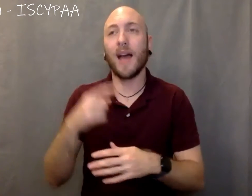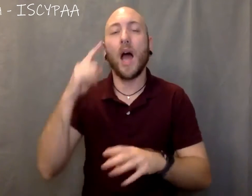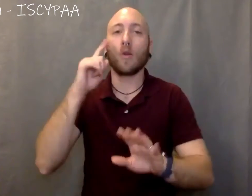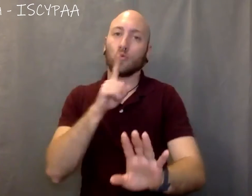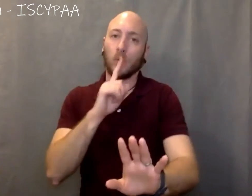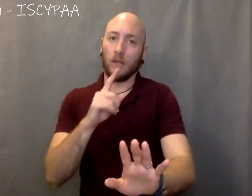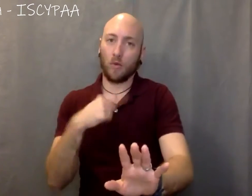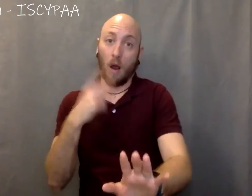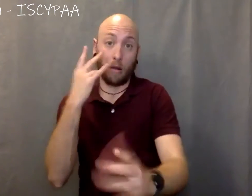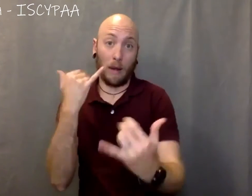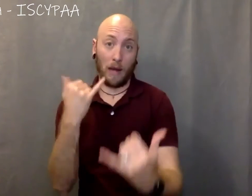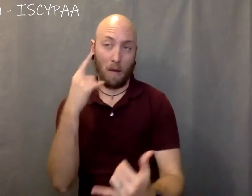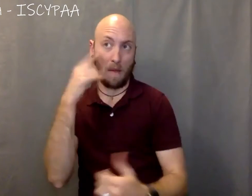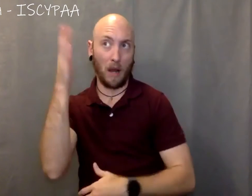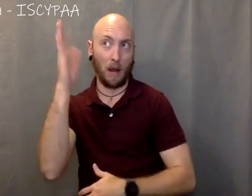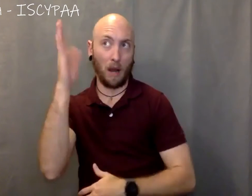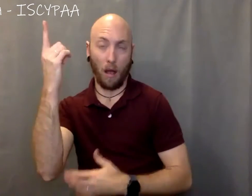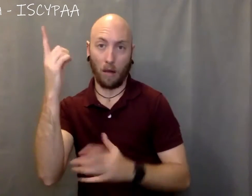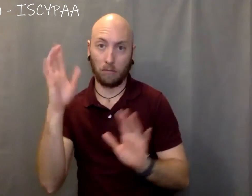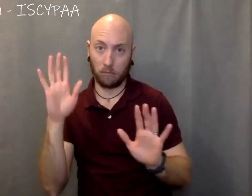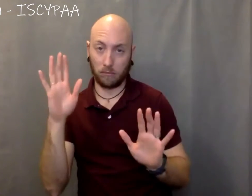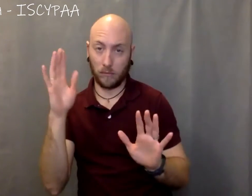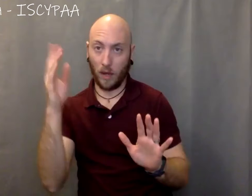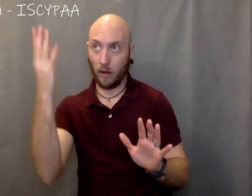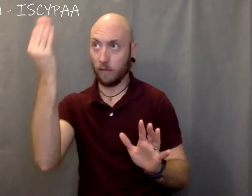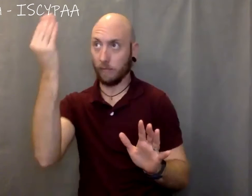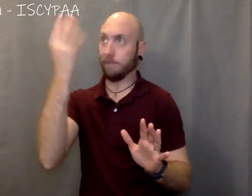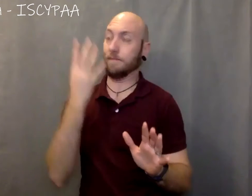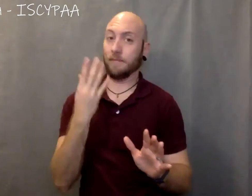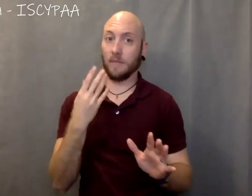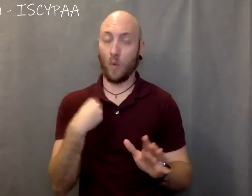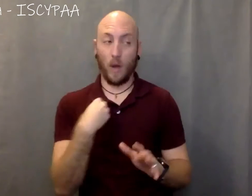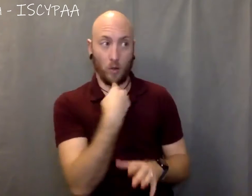inspiration like God shot into me like lightning bolt and said, and a quiet voice in my head like